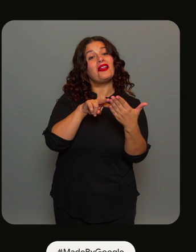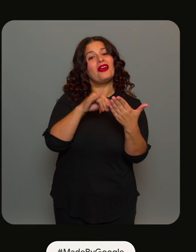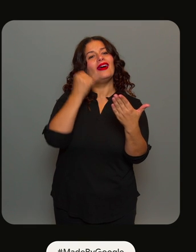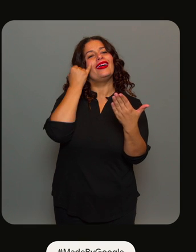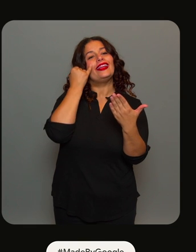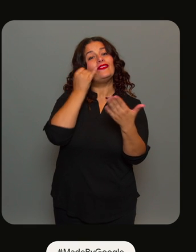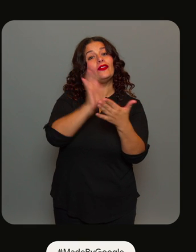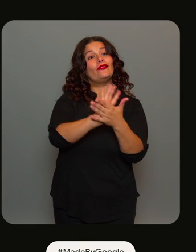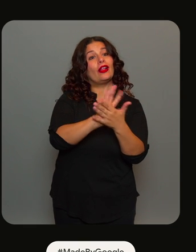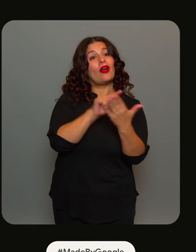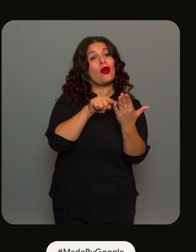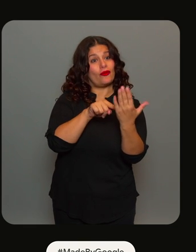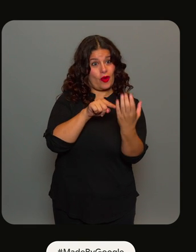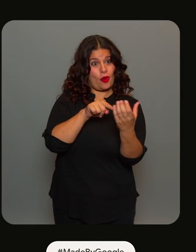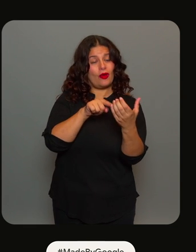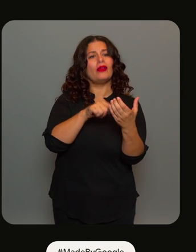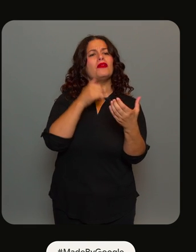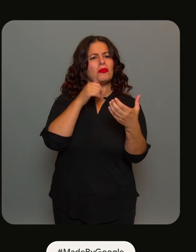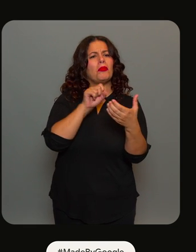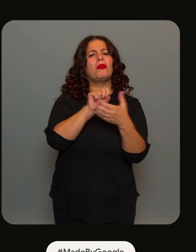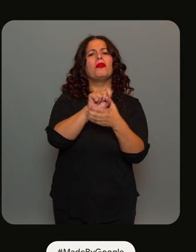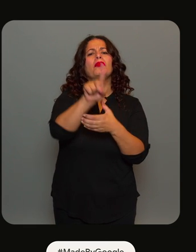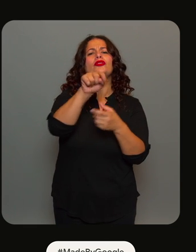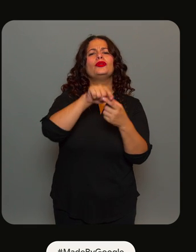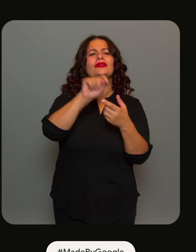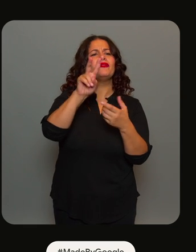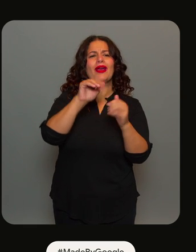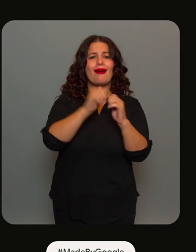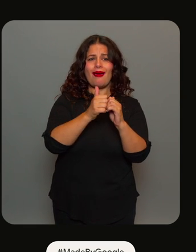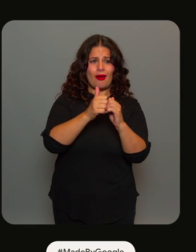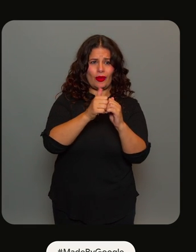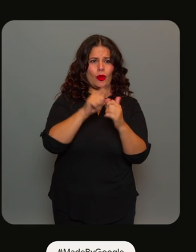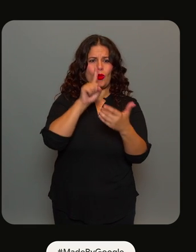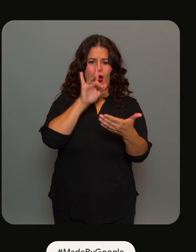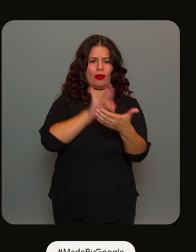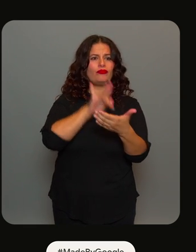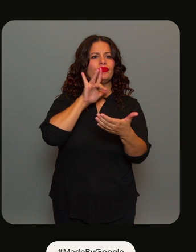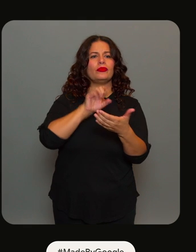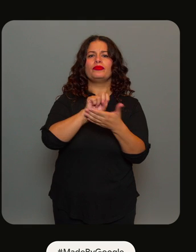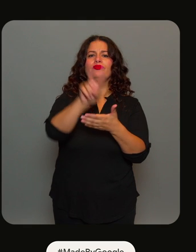your TV with just a touch. And beyond those simple fundamentals, all of our